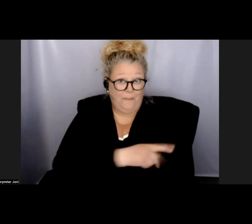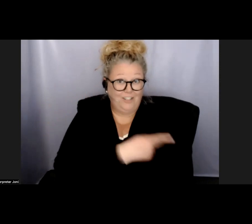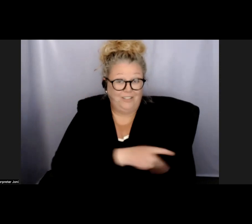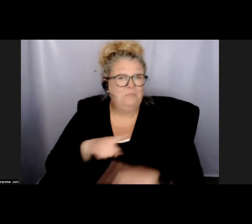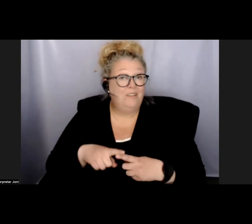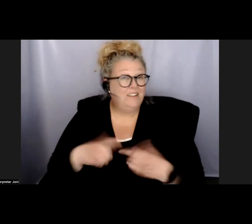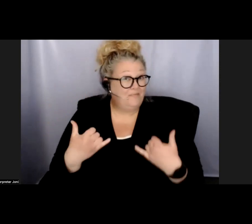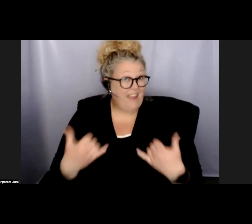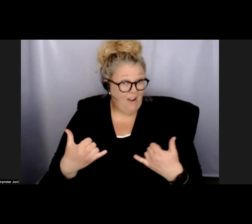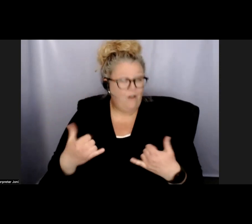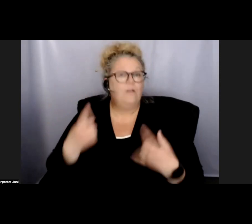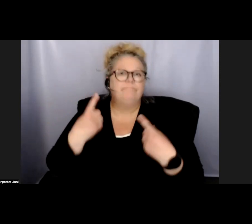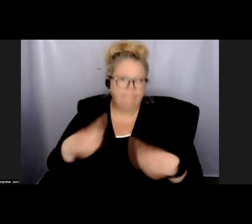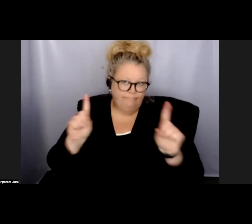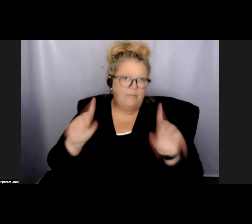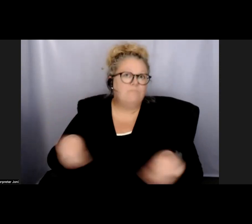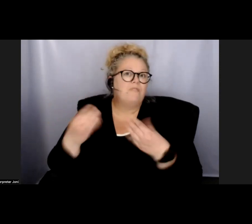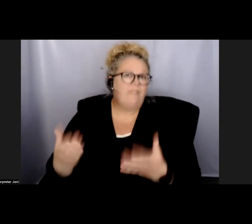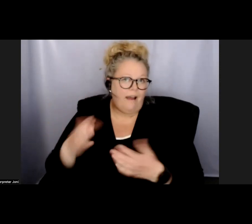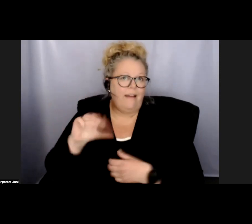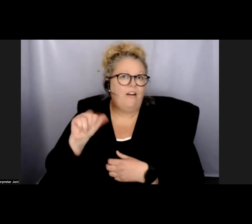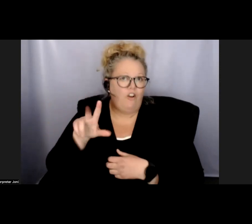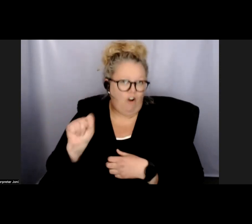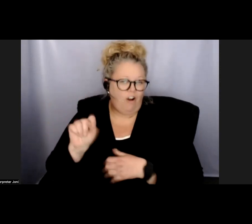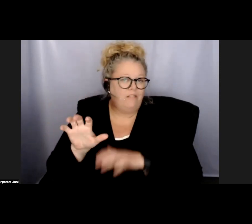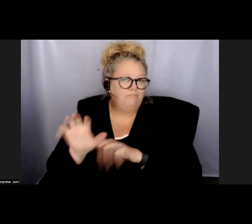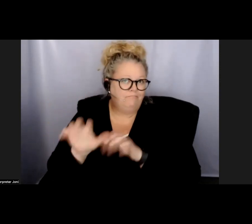current captioning accommodation that is provided. you'll see a